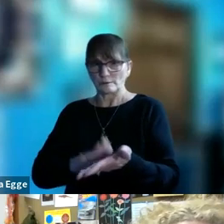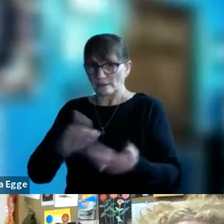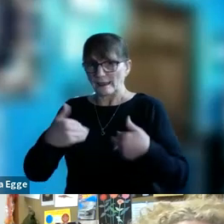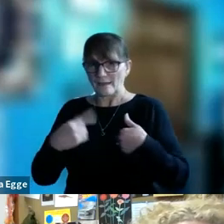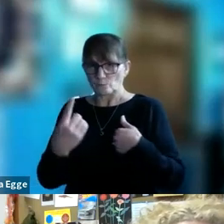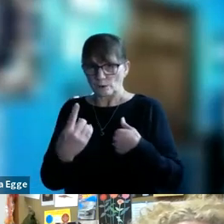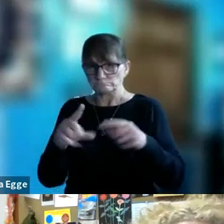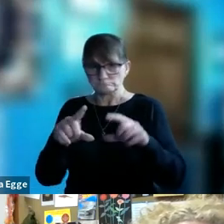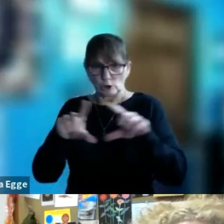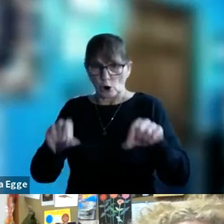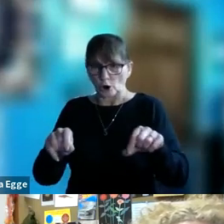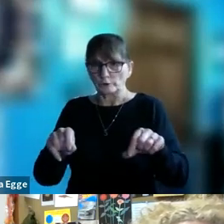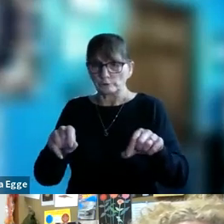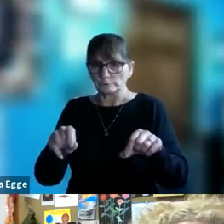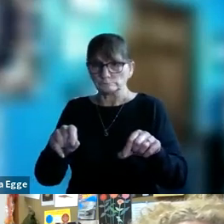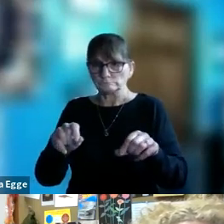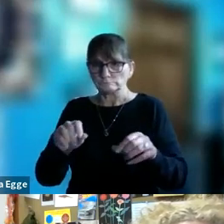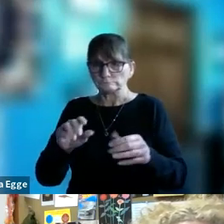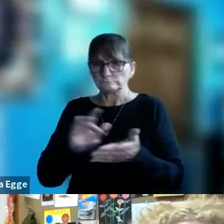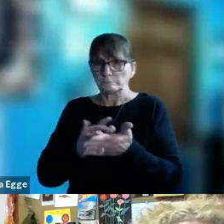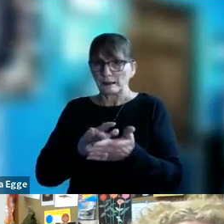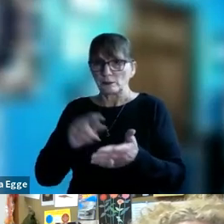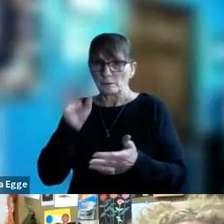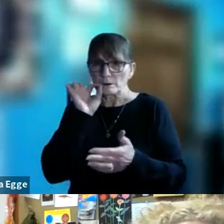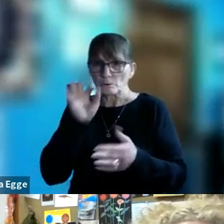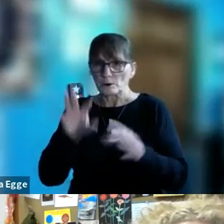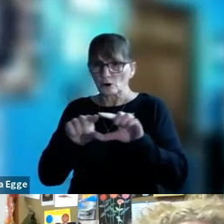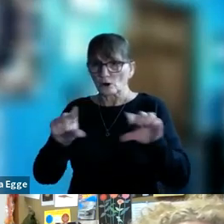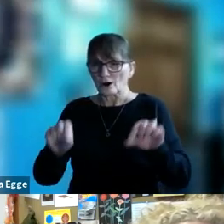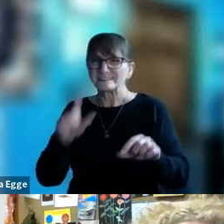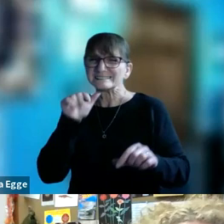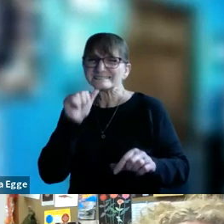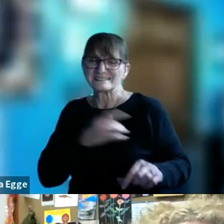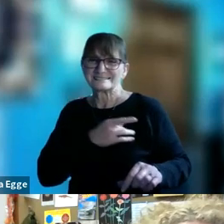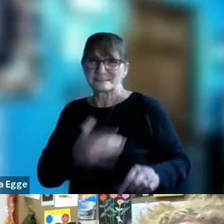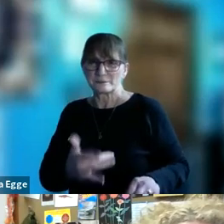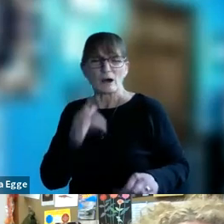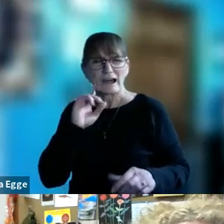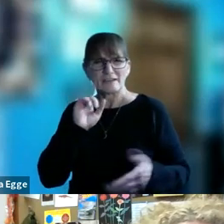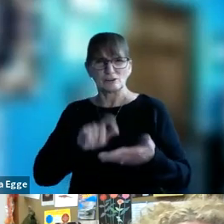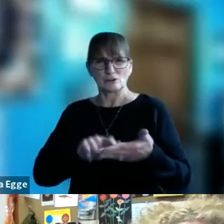but it's not typically, or I can't say that I've ever seen it be an issue.